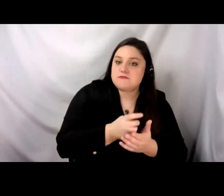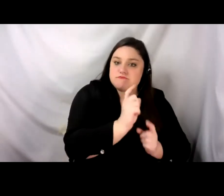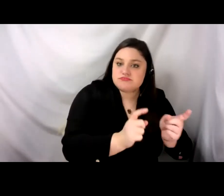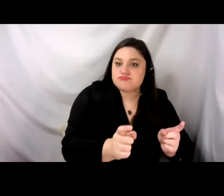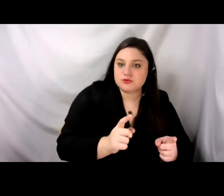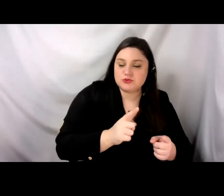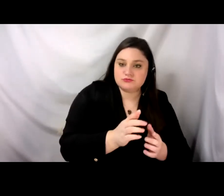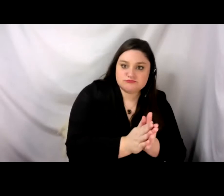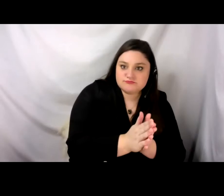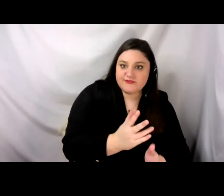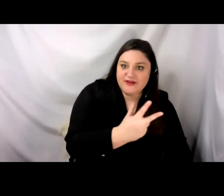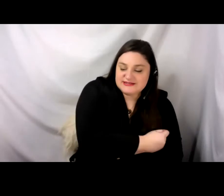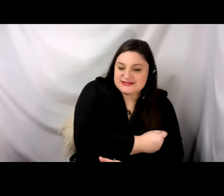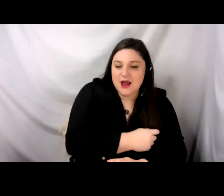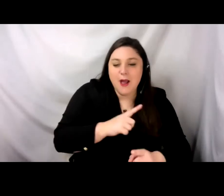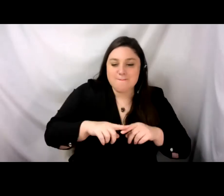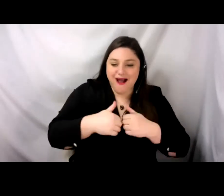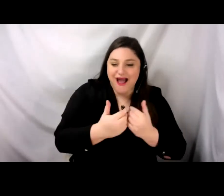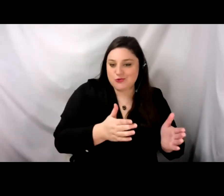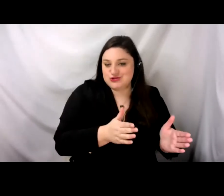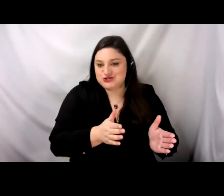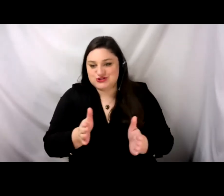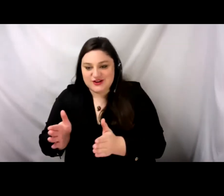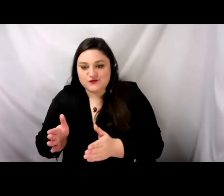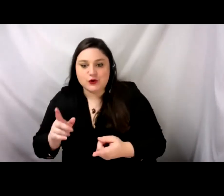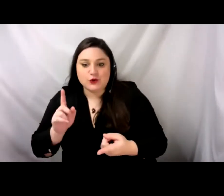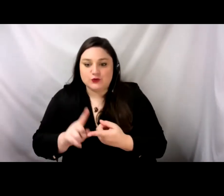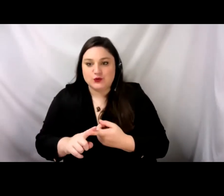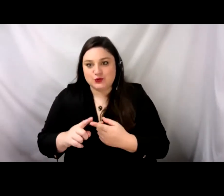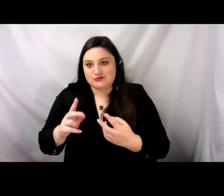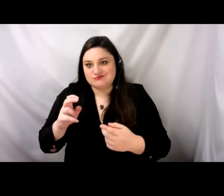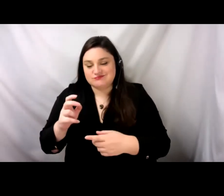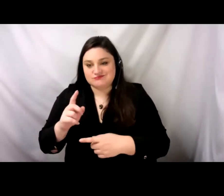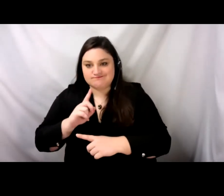exploration at City Hall and they realize that